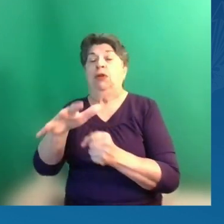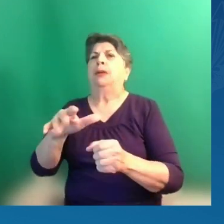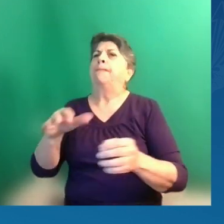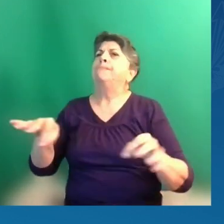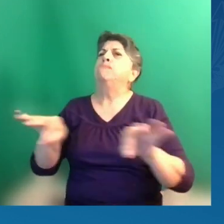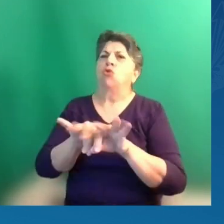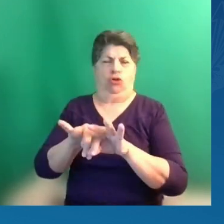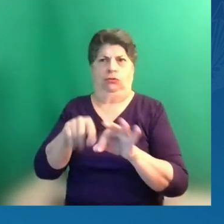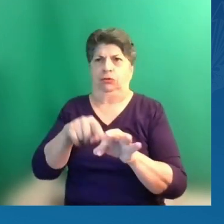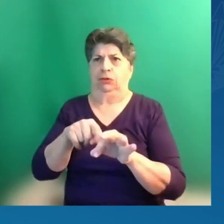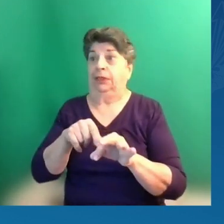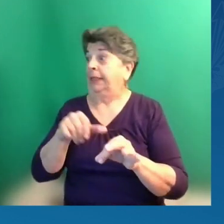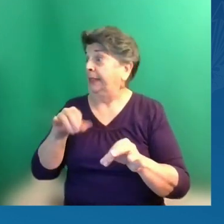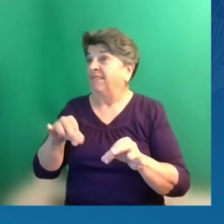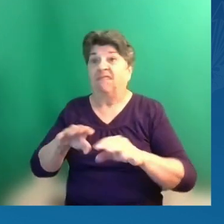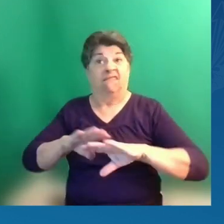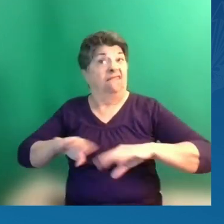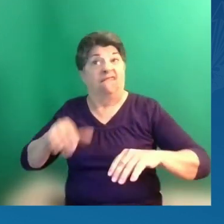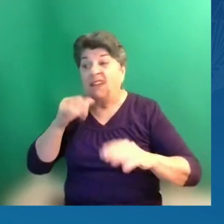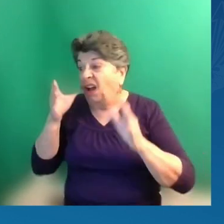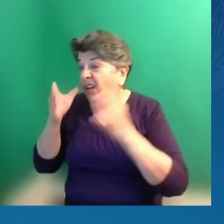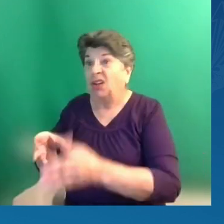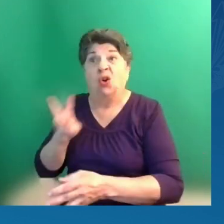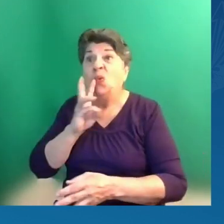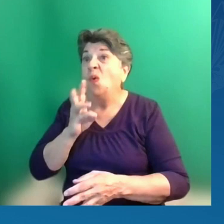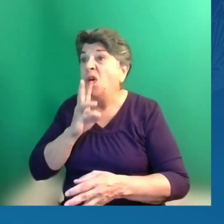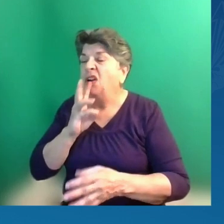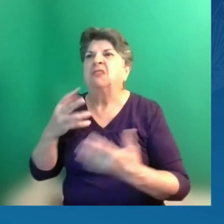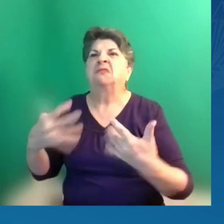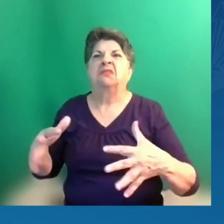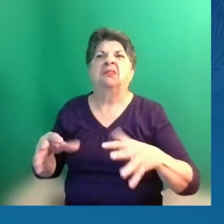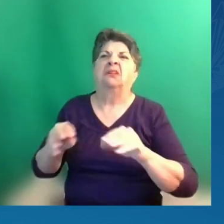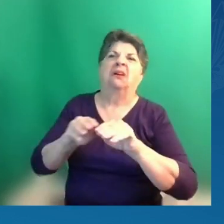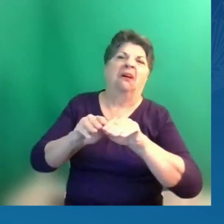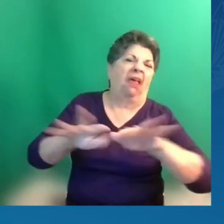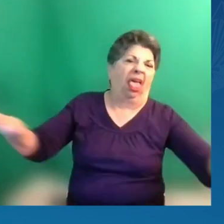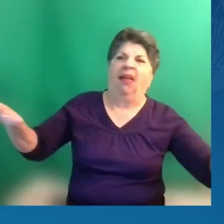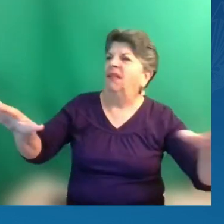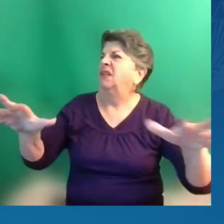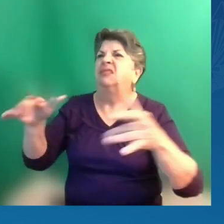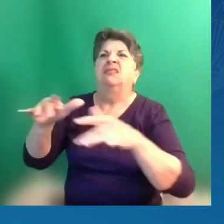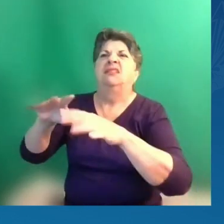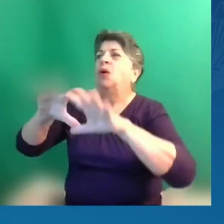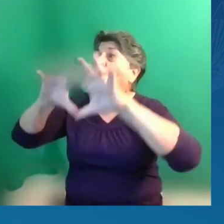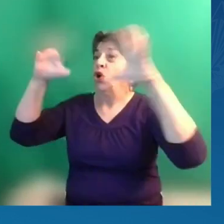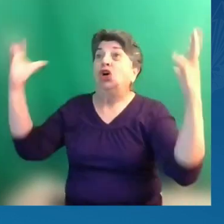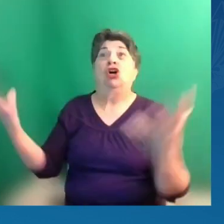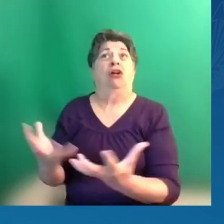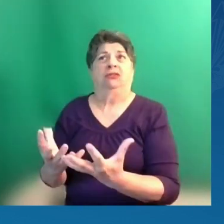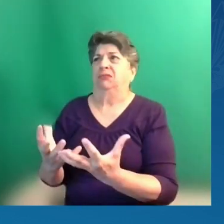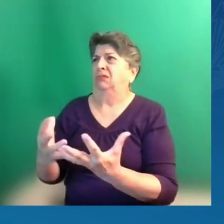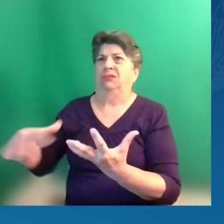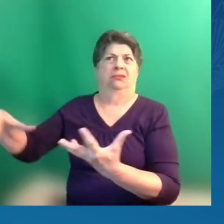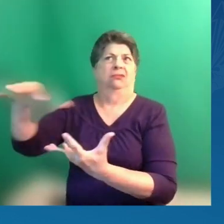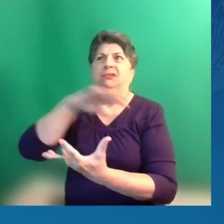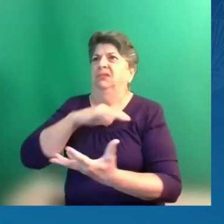Today, billions of people around the world do not have access to clean, safe water.